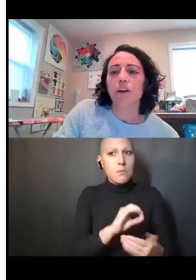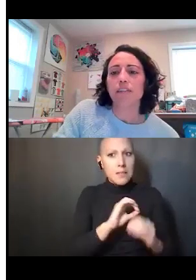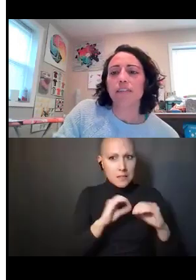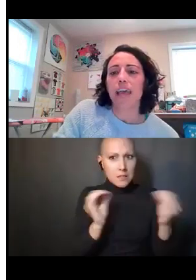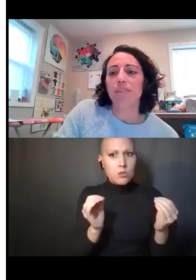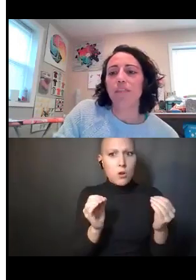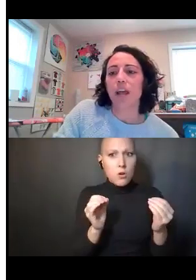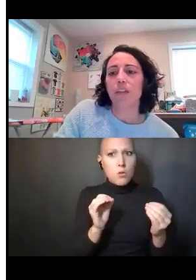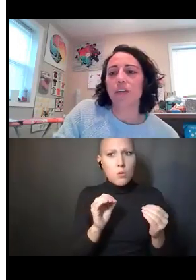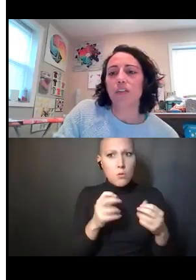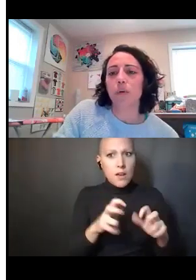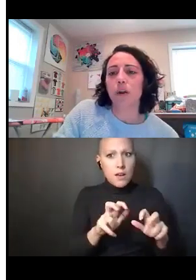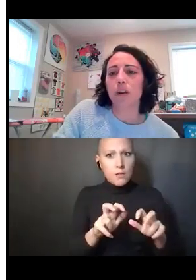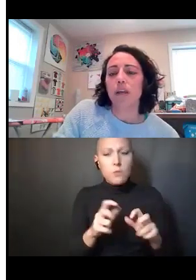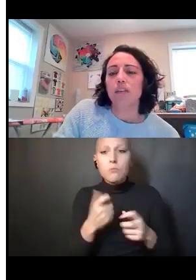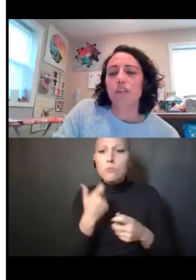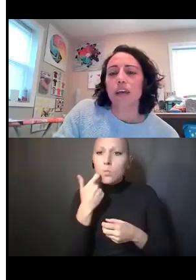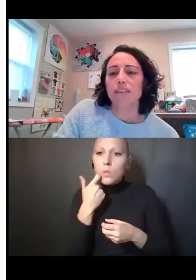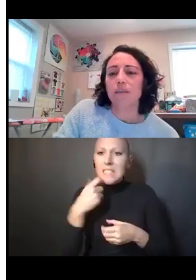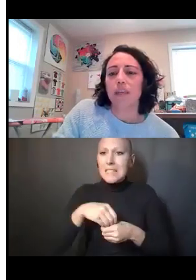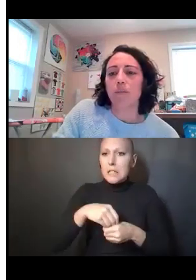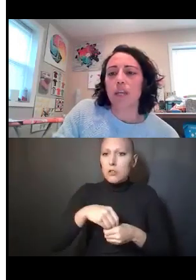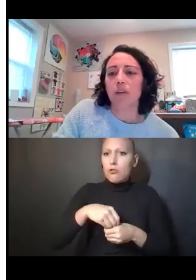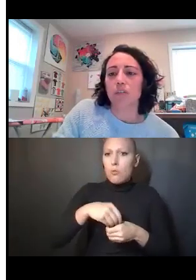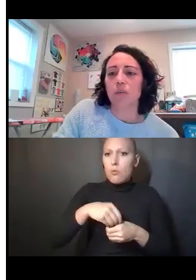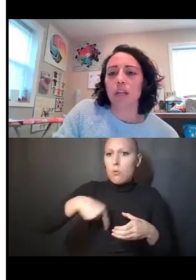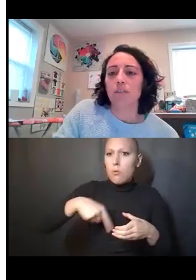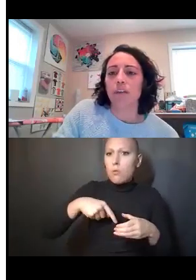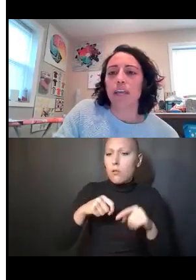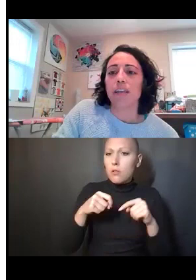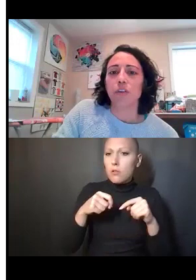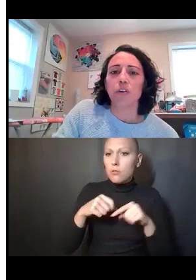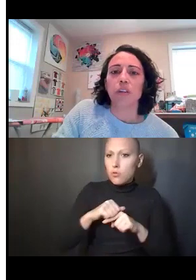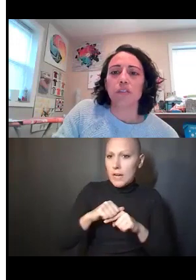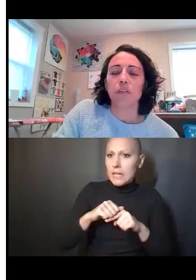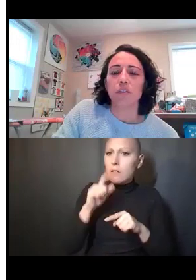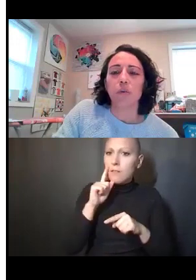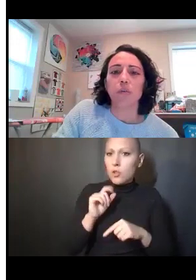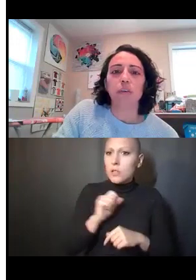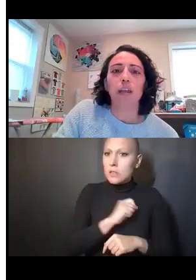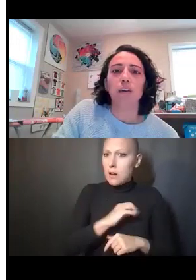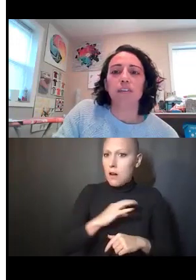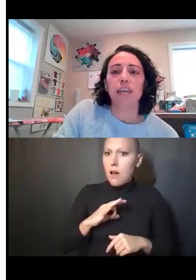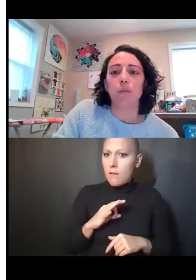for our staff on other support. So that's something we can also clarify, internally so that folks understand